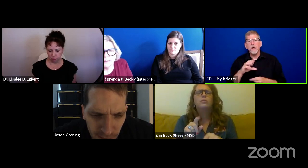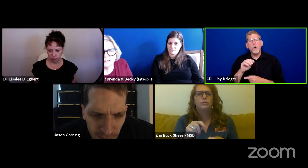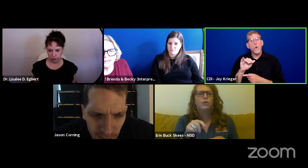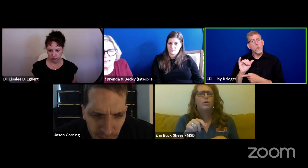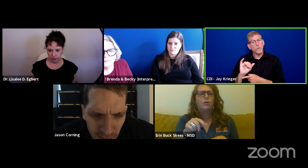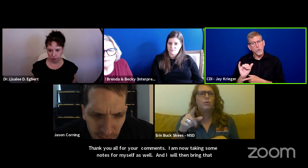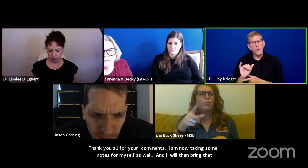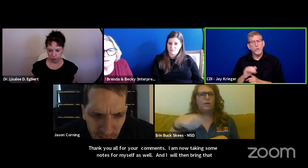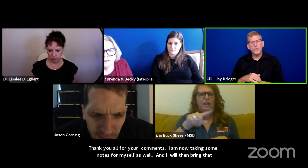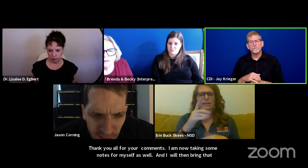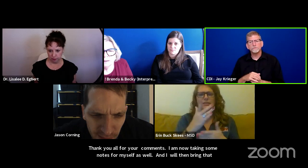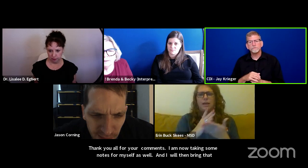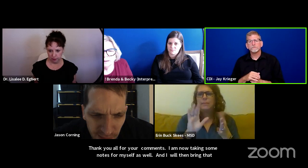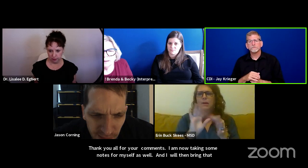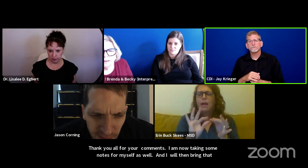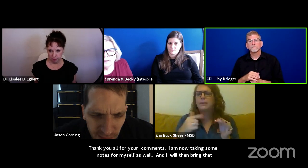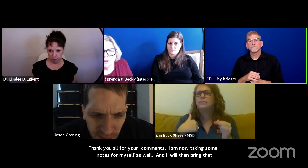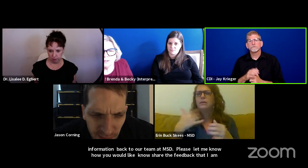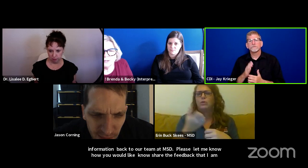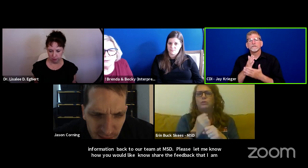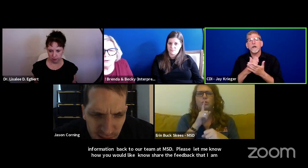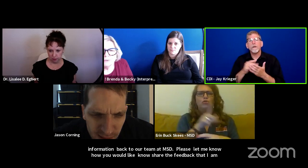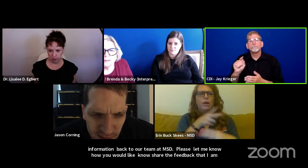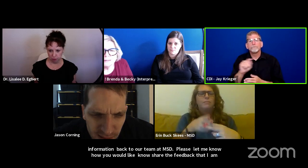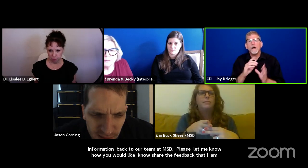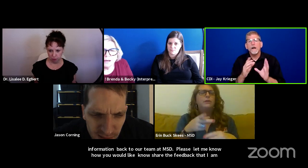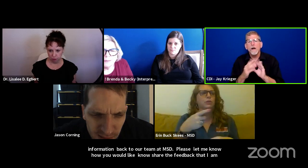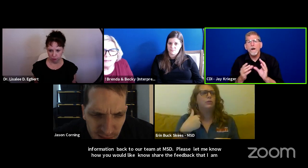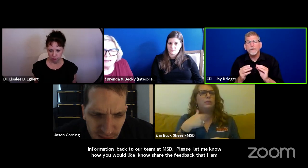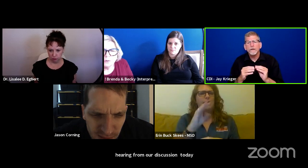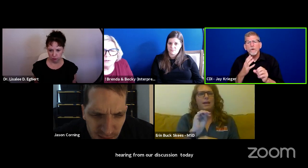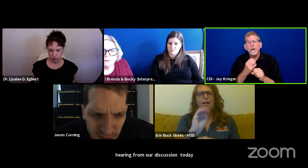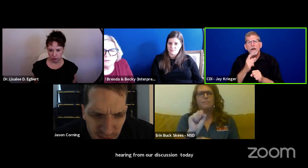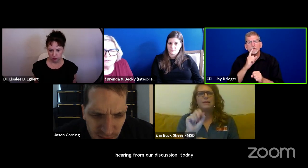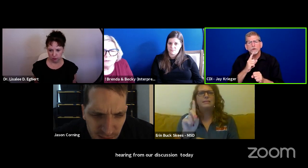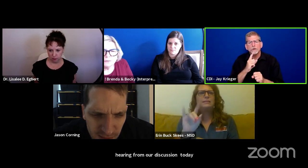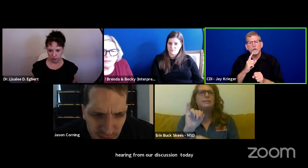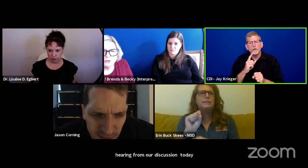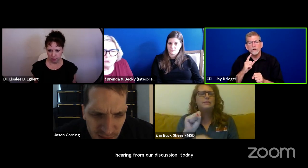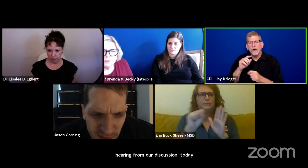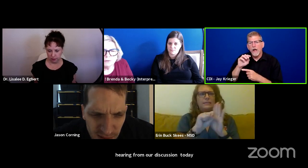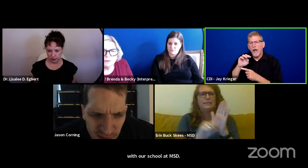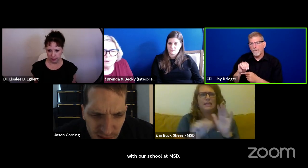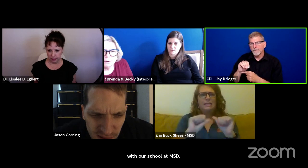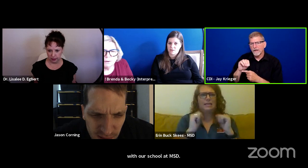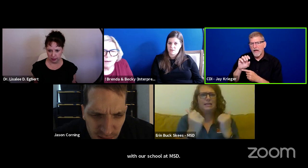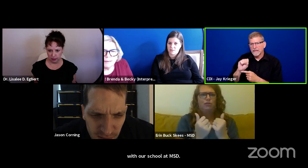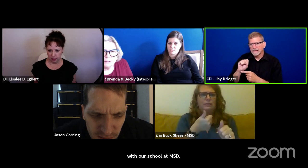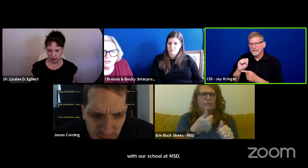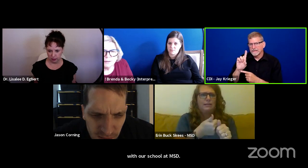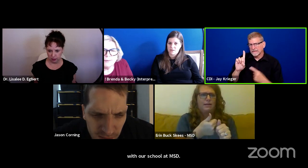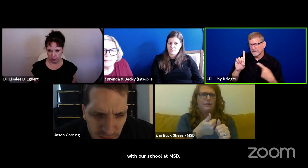And also, there have been some comments that I want to make sure I mention.